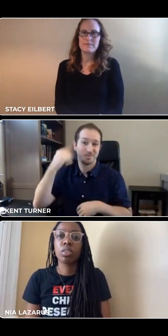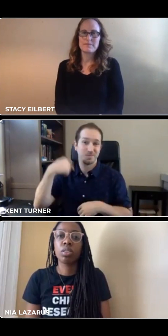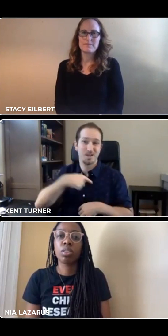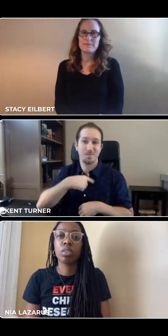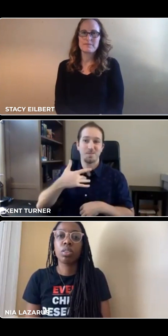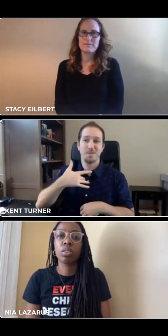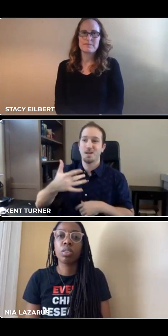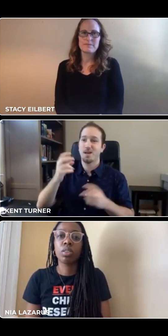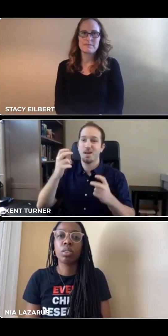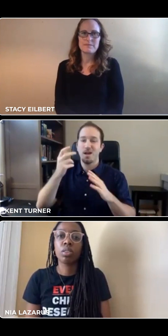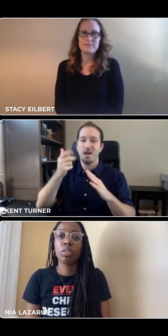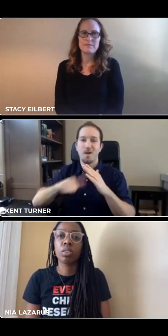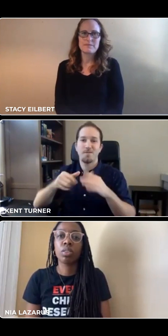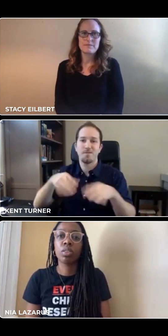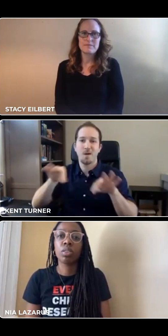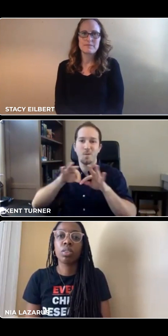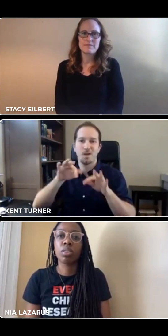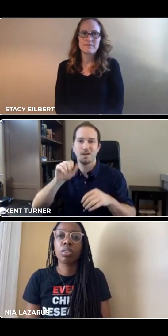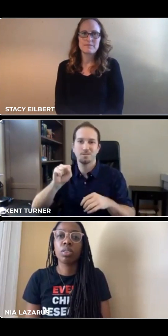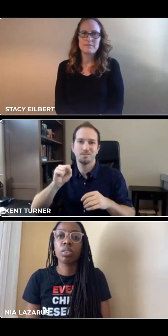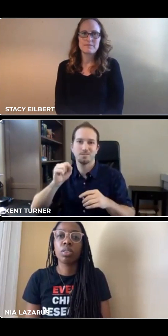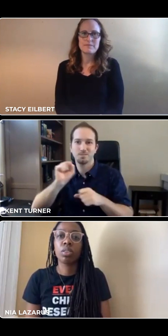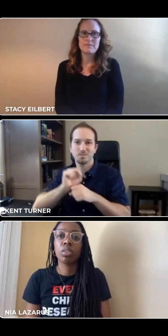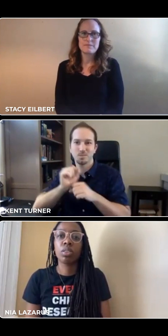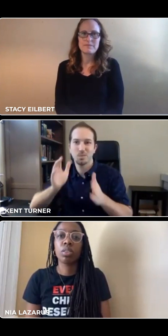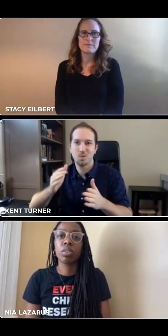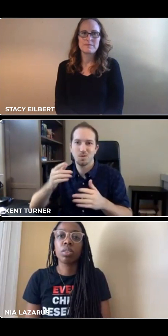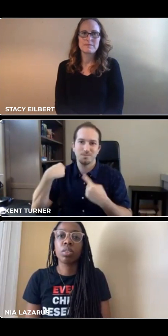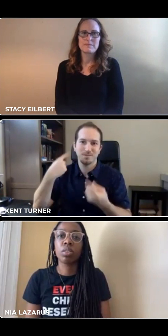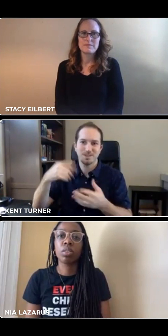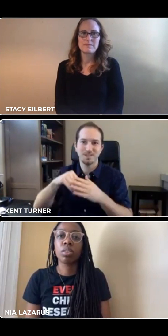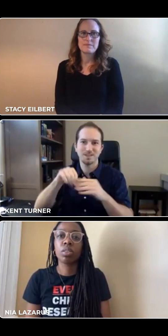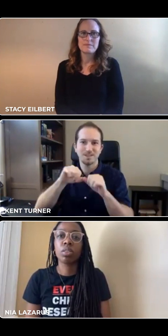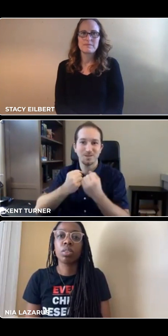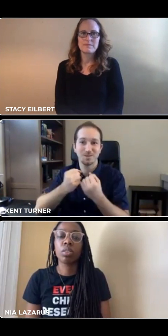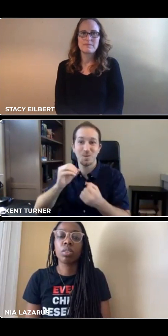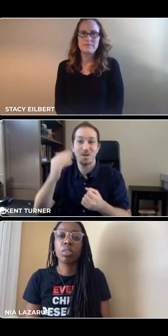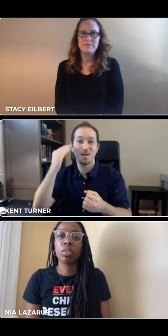their mind. They're thinking about surviving at the moment, right? Especially since students